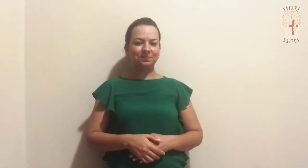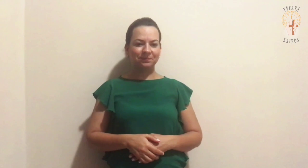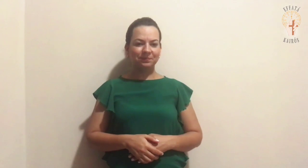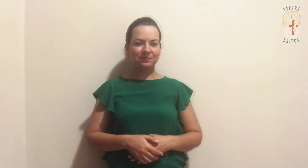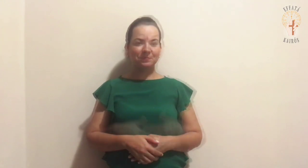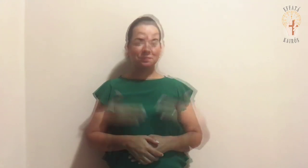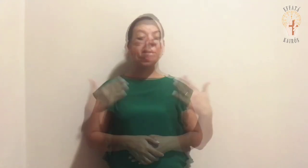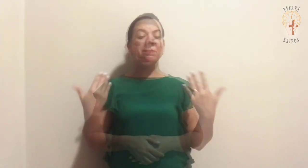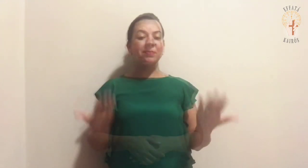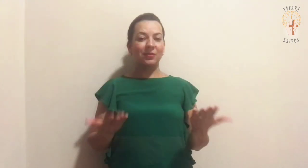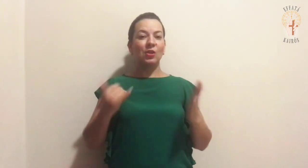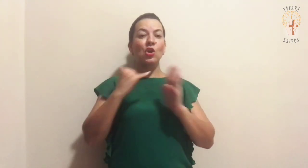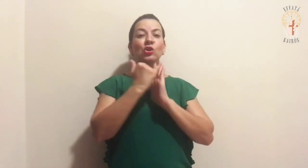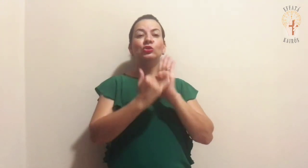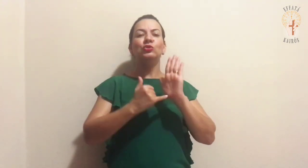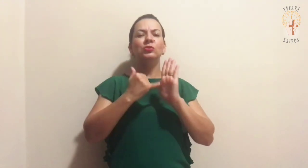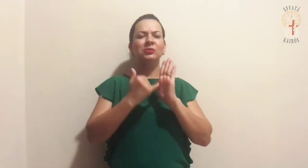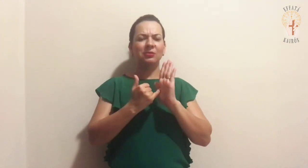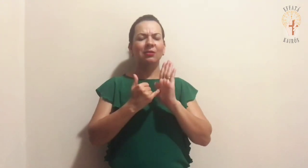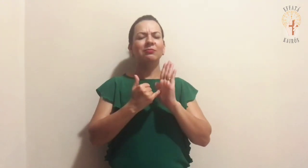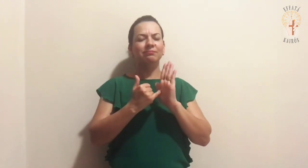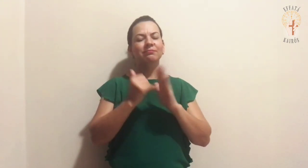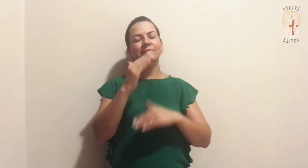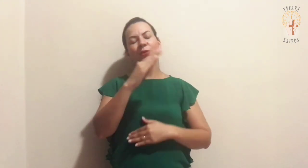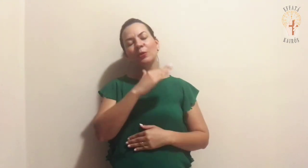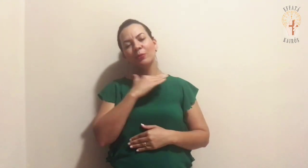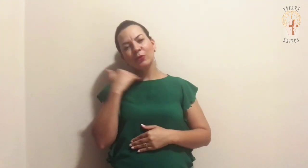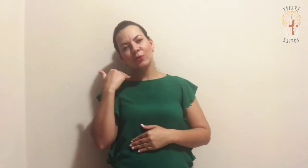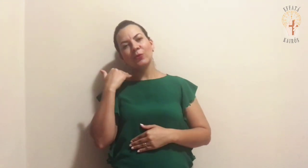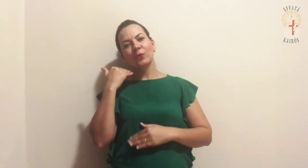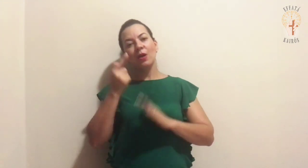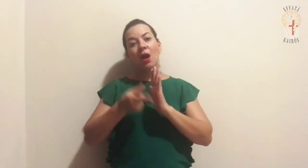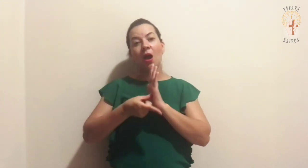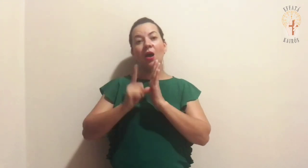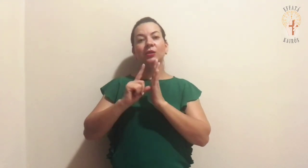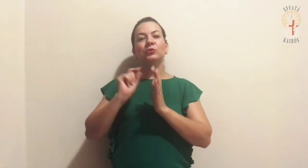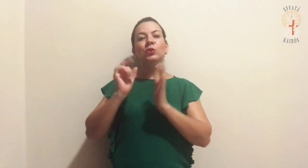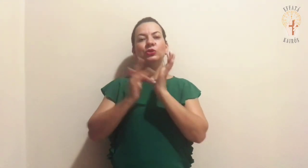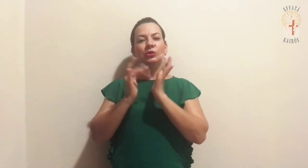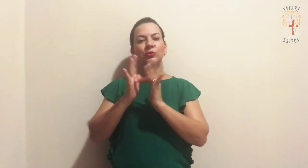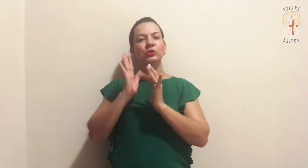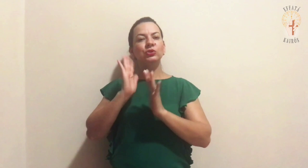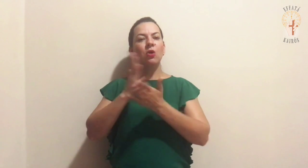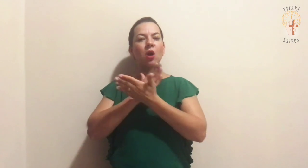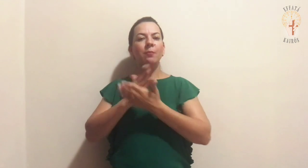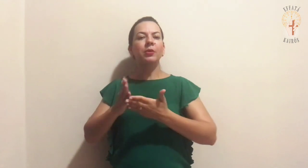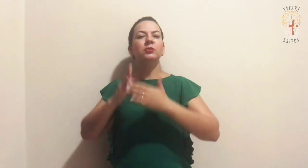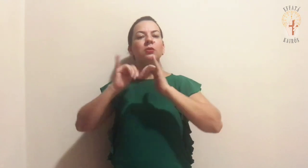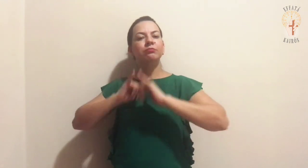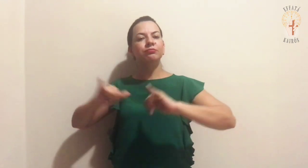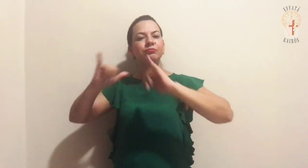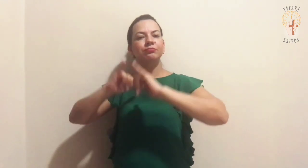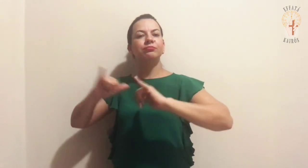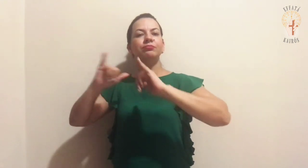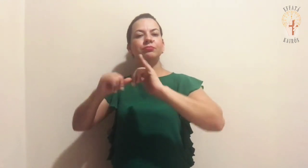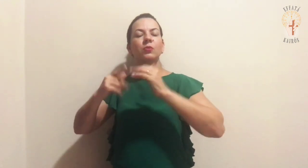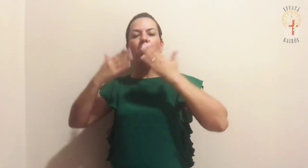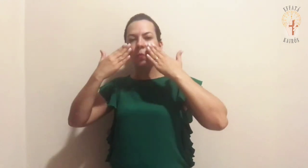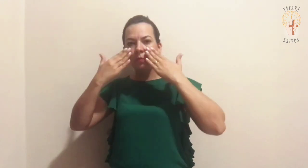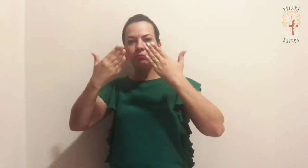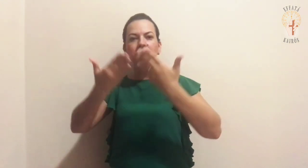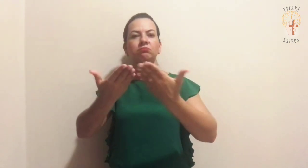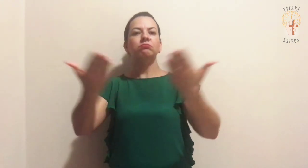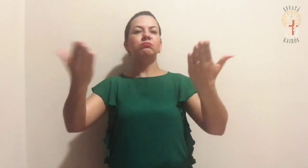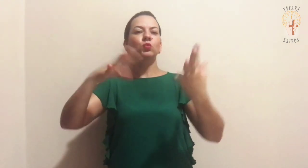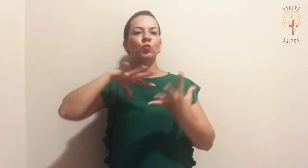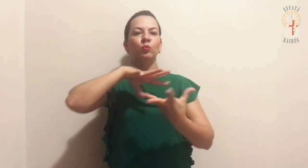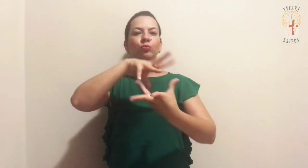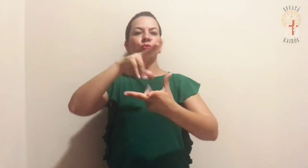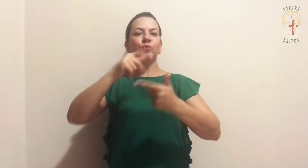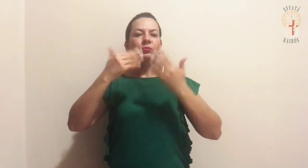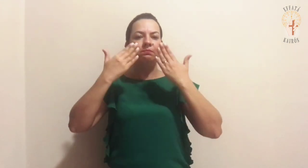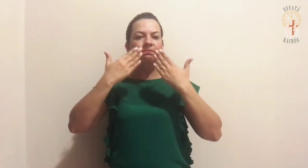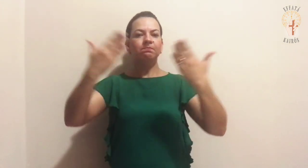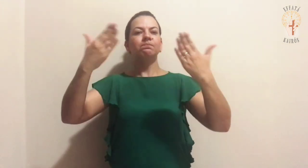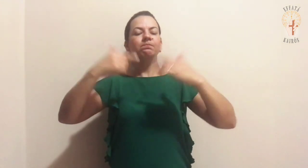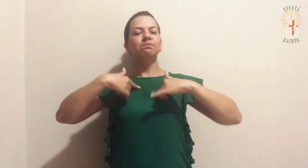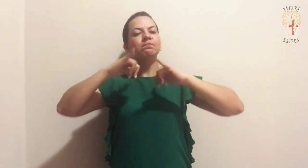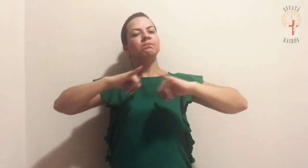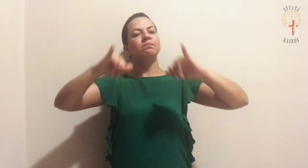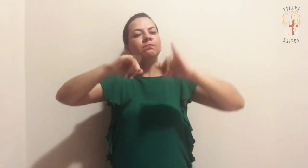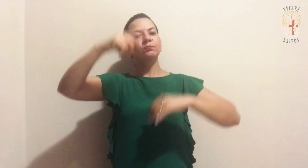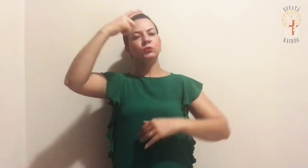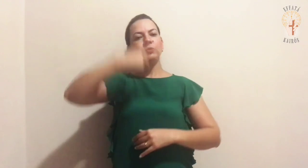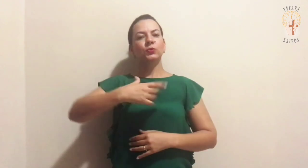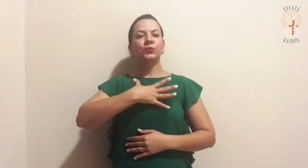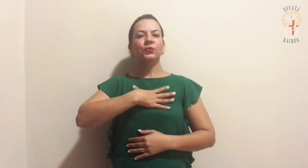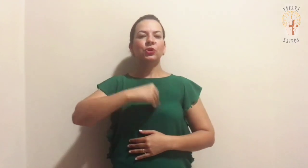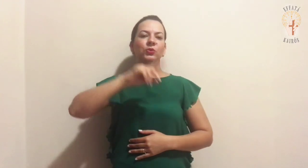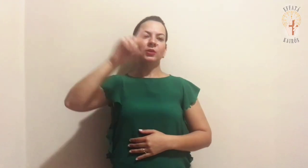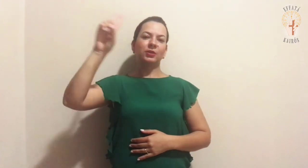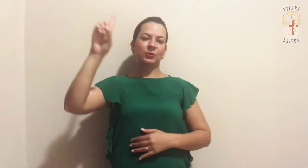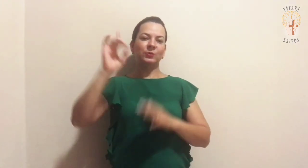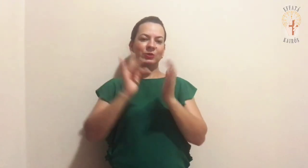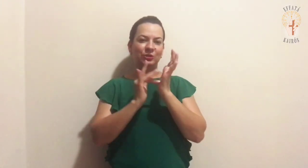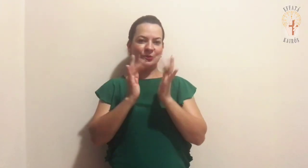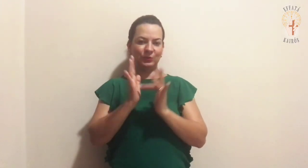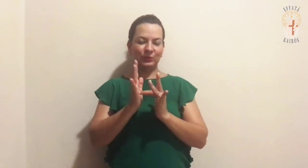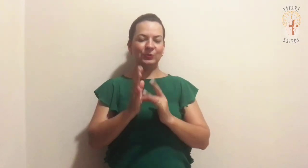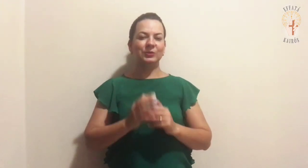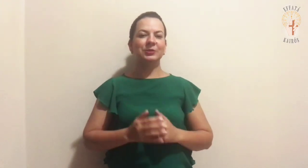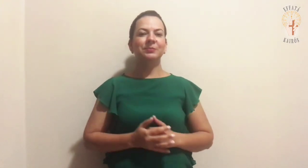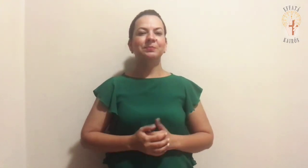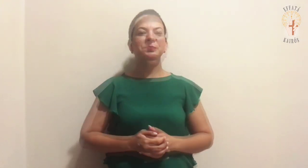So Joseph passed away before Jesus began his public life.